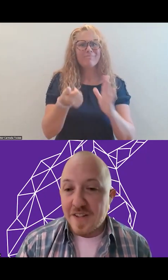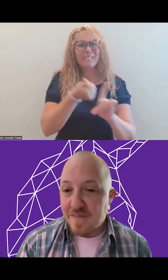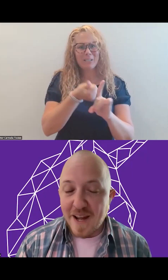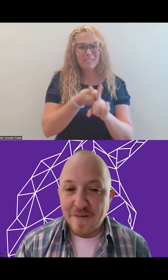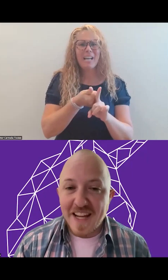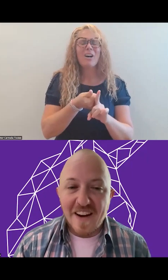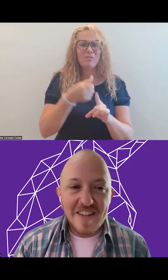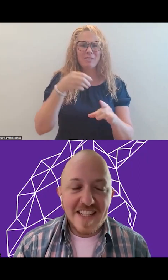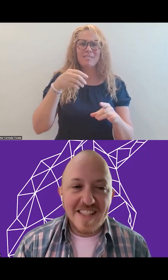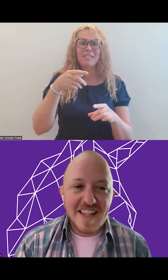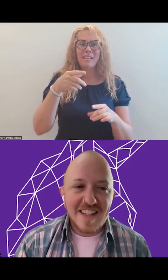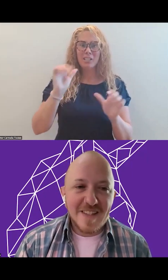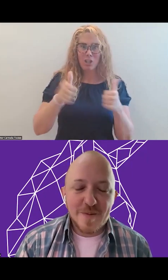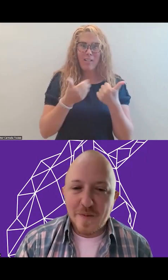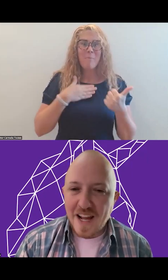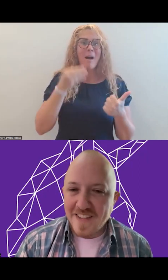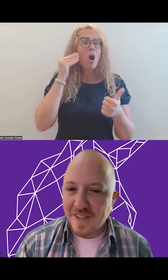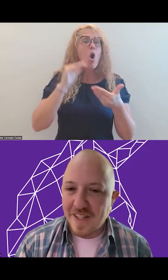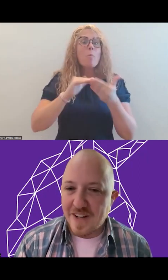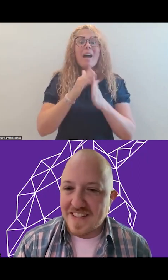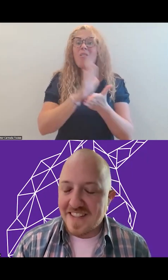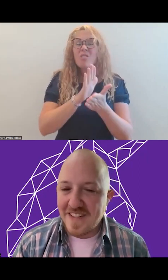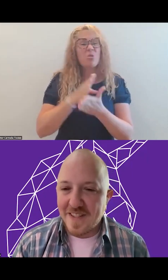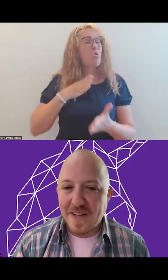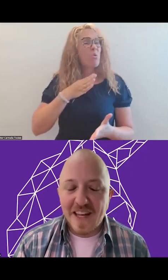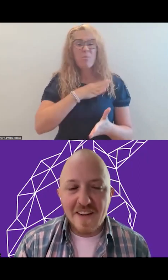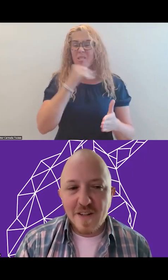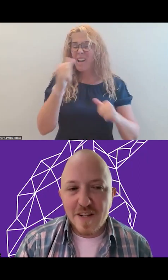IN MY HOMETOWN, THEY HAVE NOT ADDRESSED.